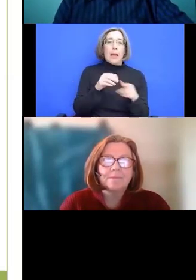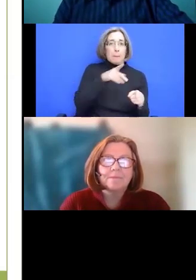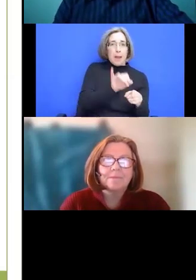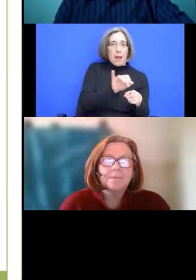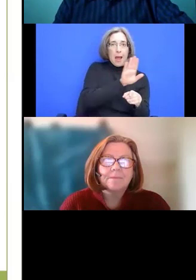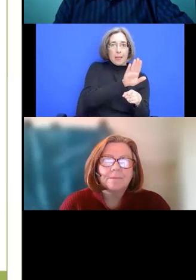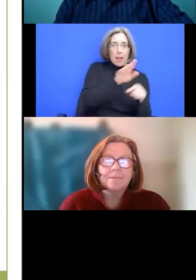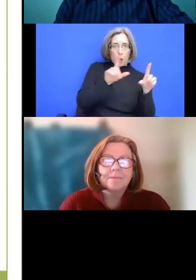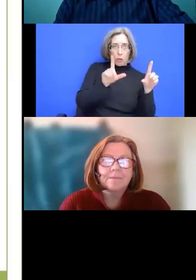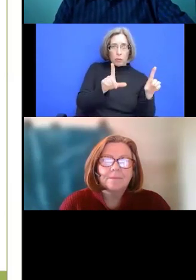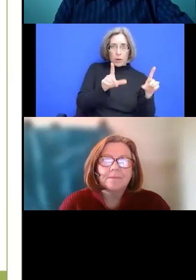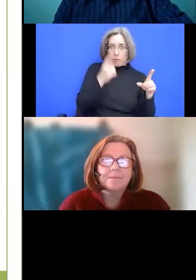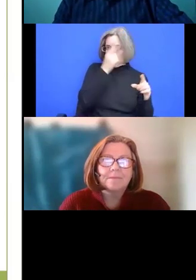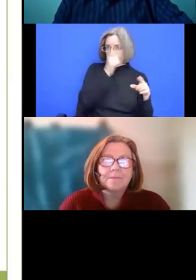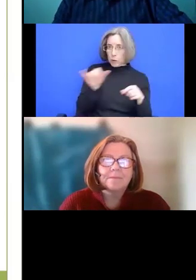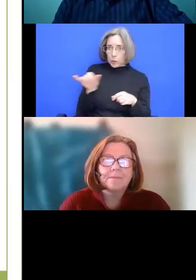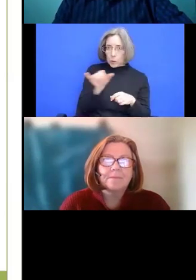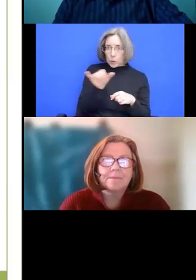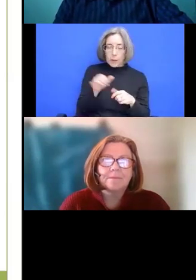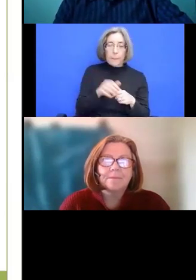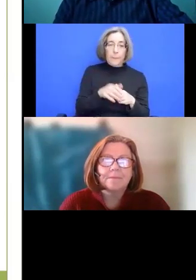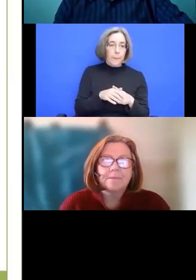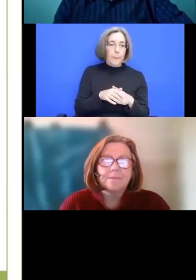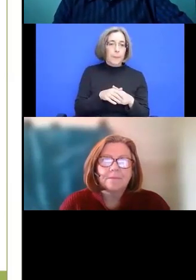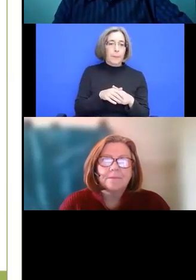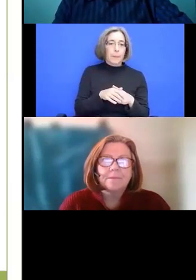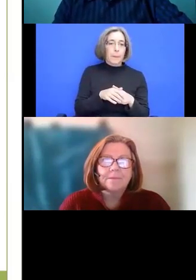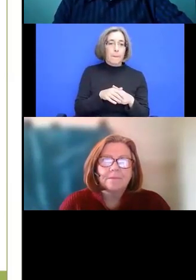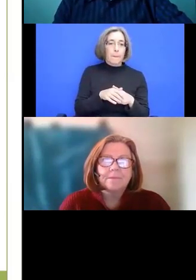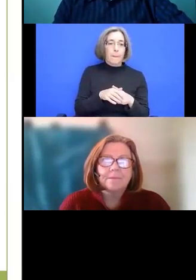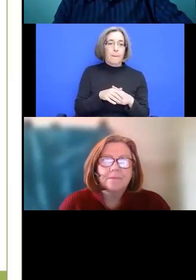And what we've done, is we've grouped the applications